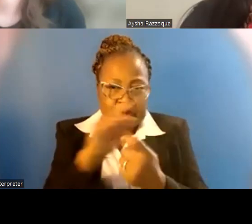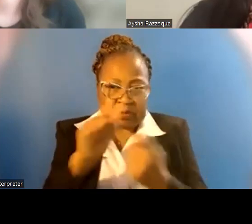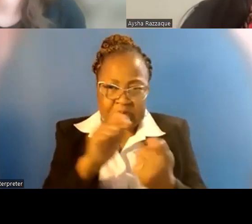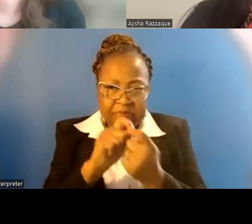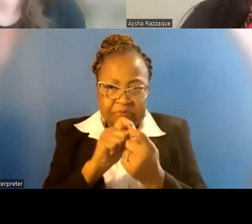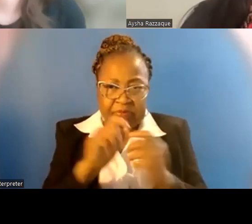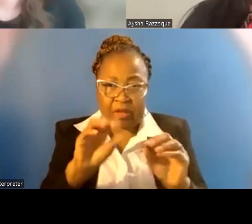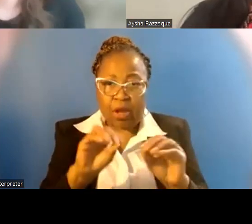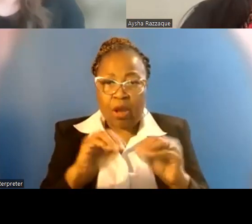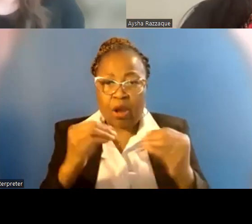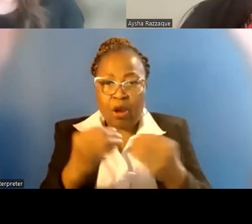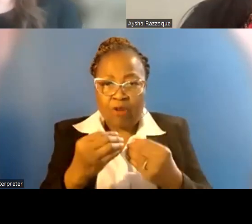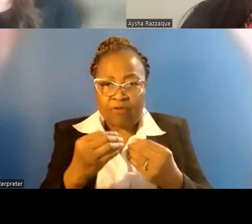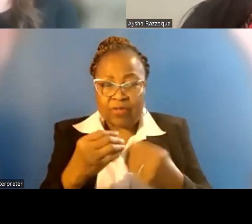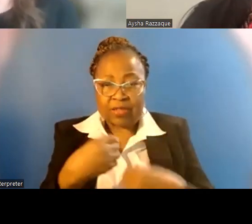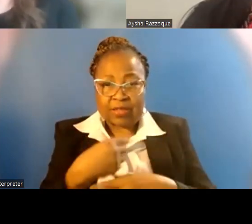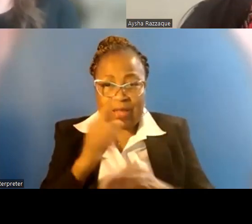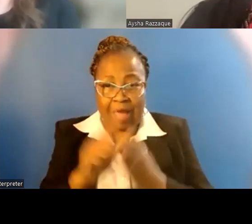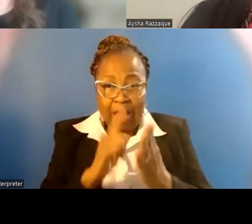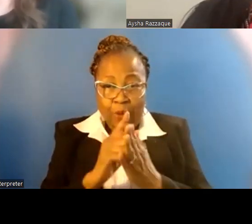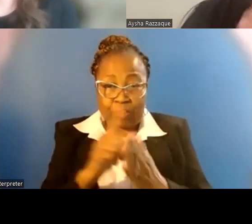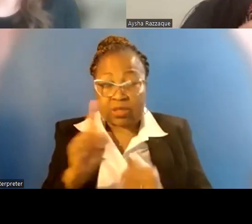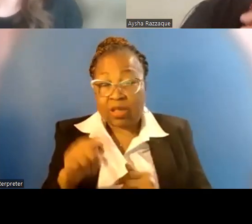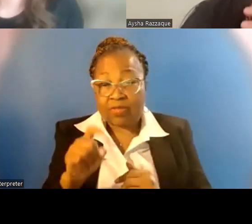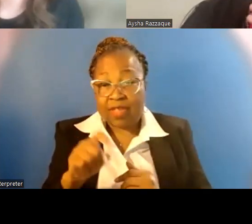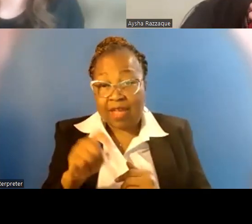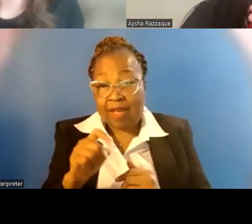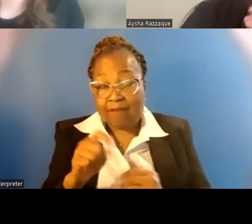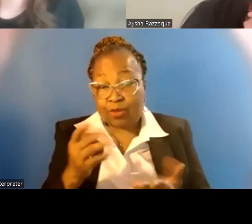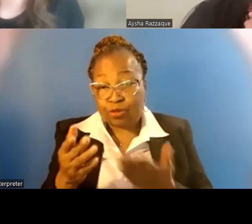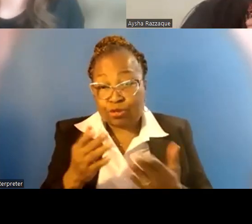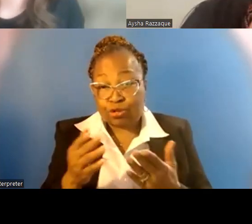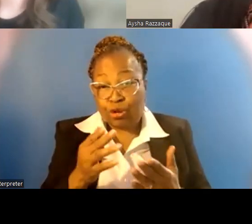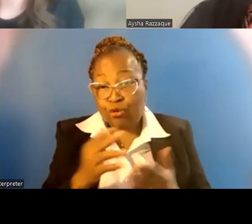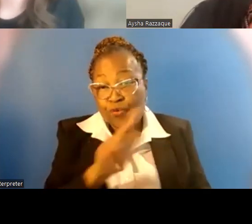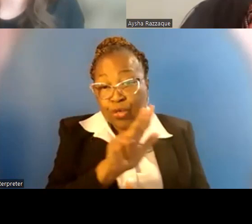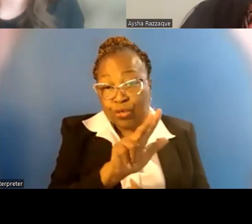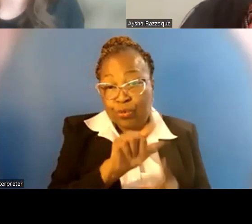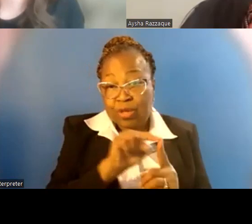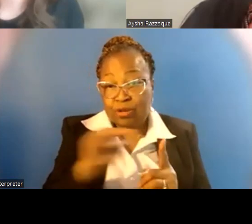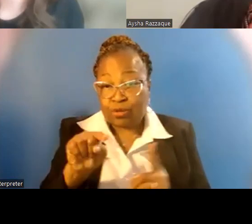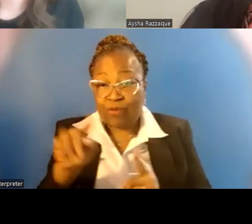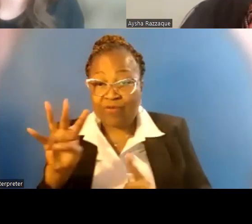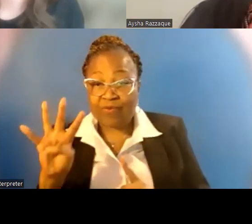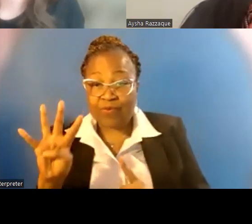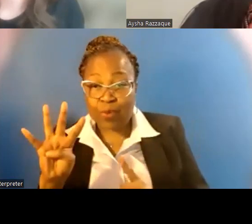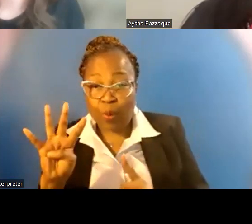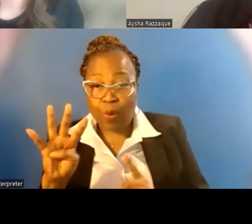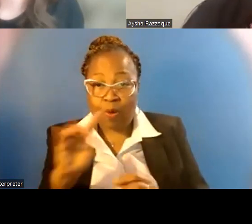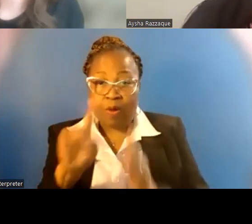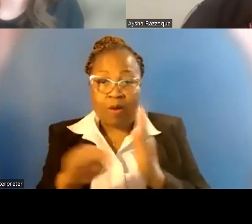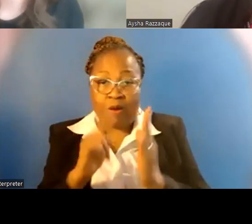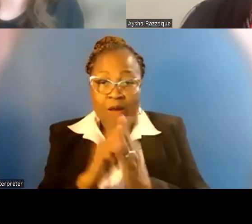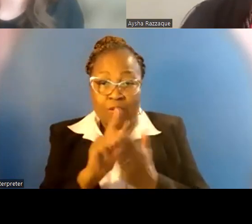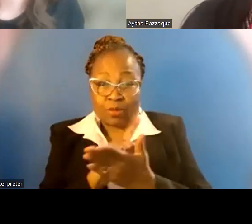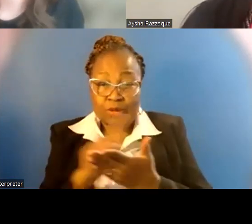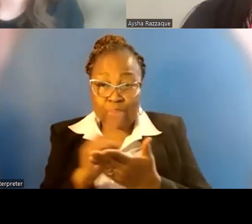so they have to serve three to four hours a week each at these set times.